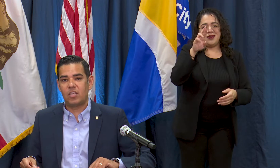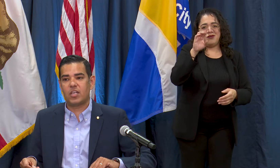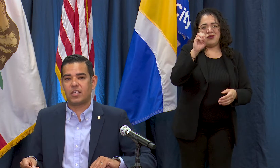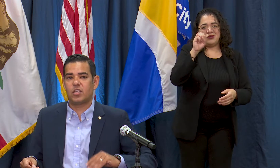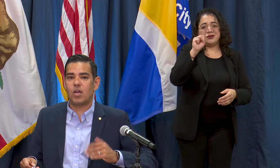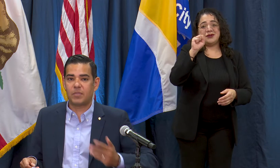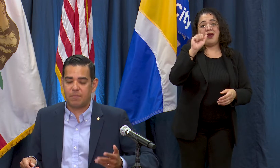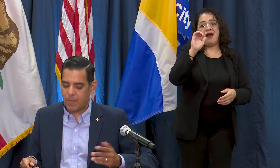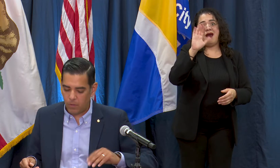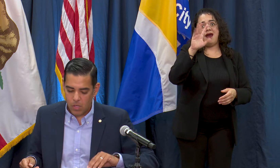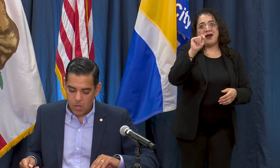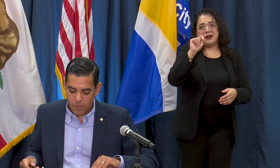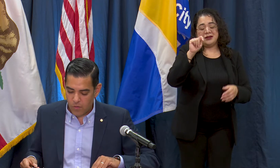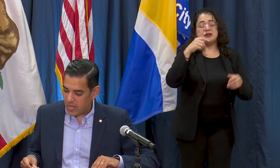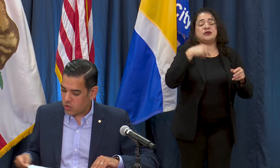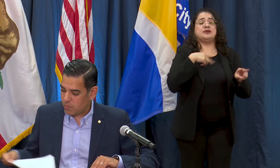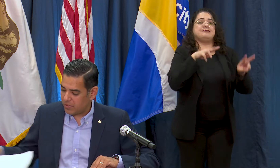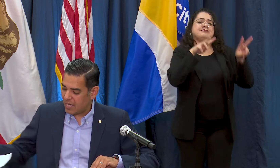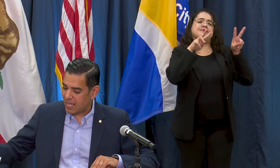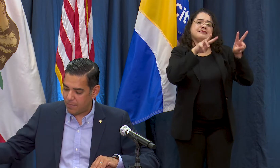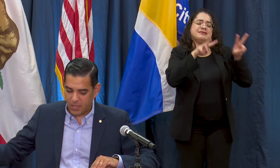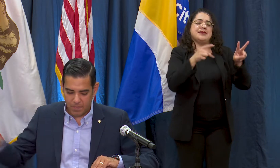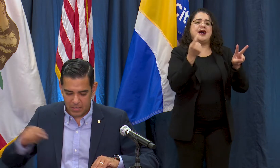and continue updating people on that issue but that is happening and being